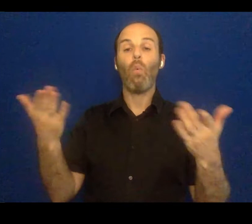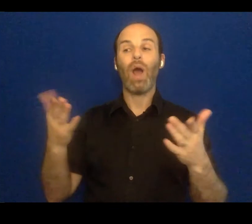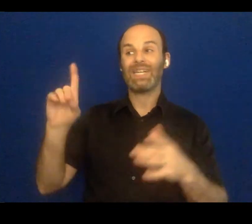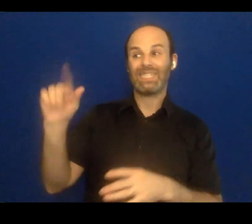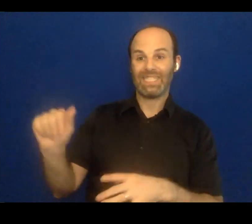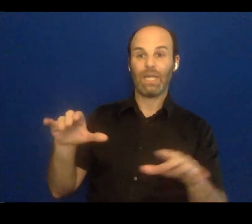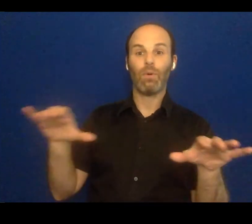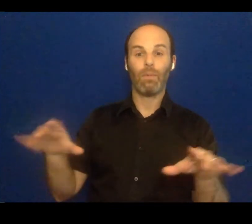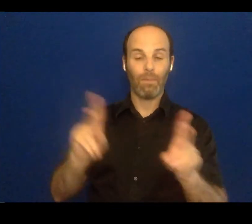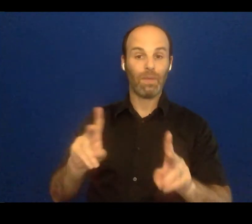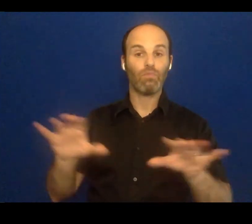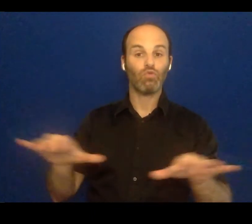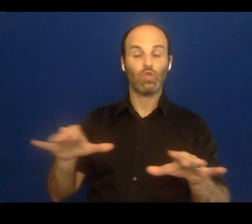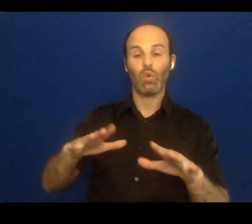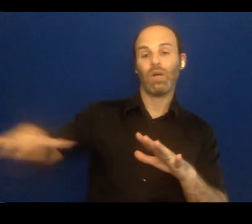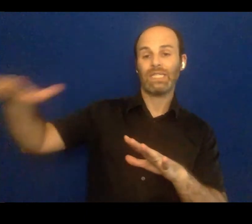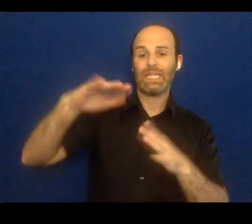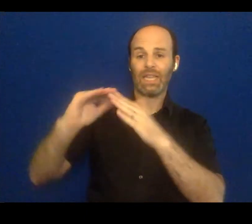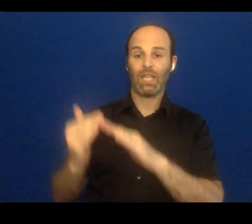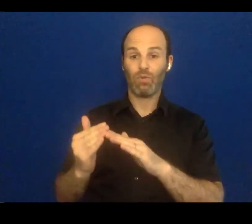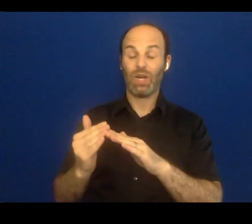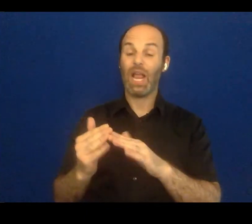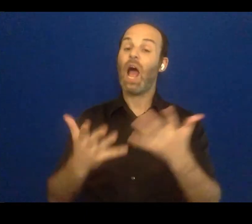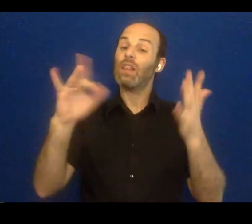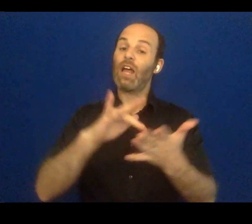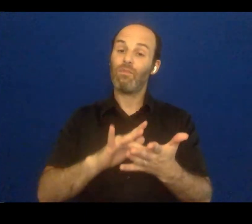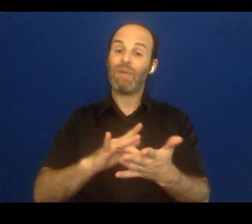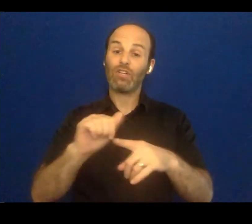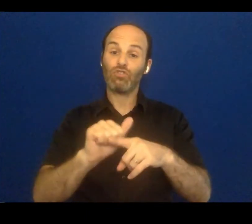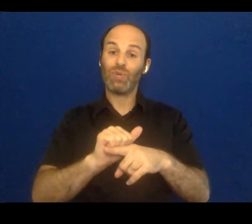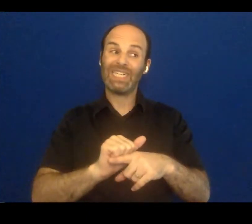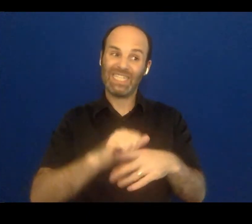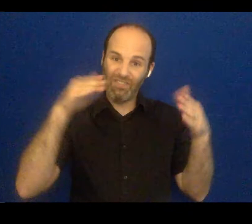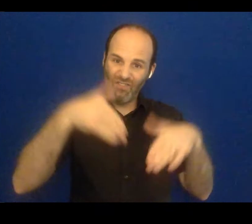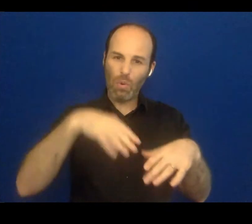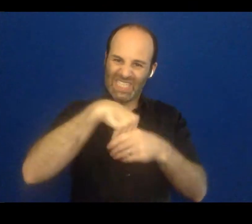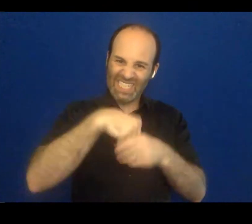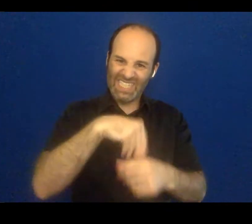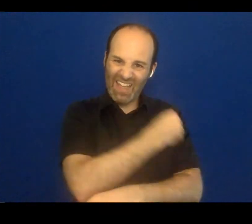THE COMMUNITY BECAUSE THE MEDICAL TRAINING IS INSIDE OF THE HOSPITAL FOCUSED AND IF WE